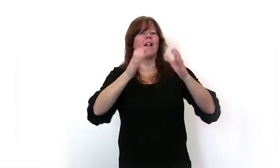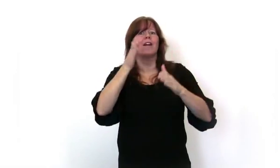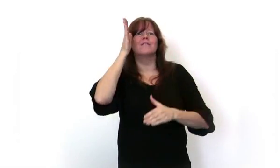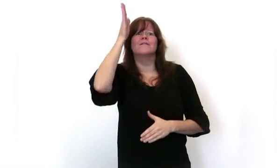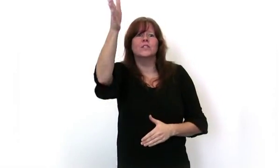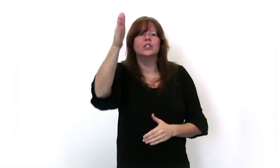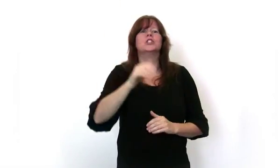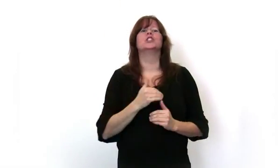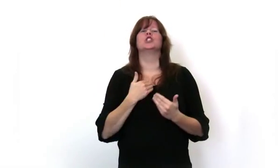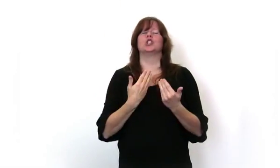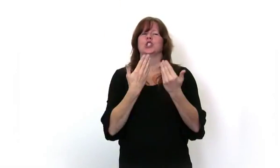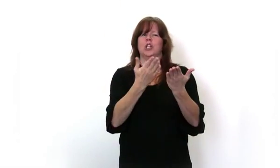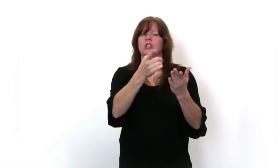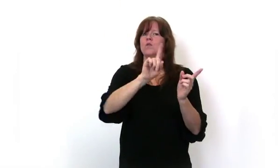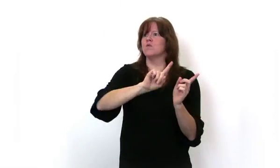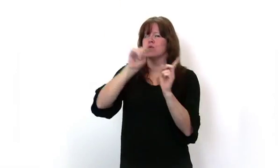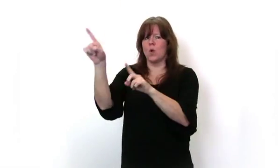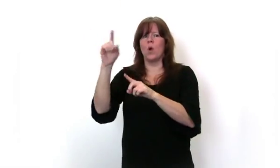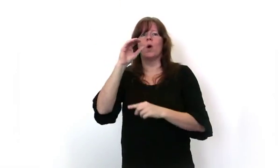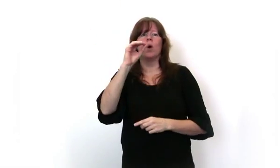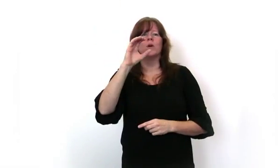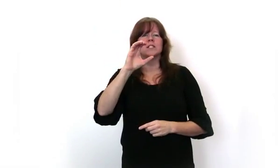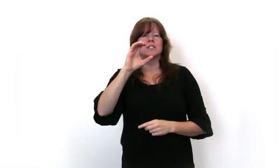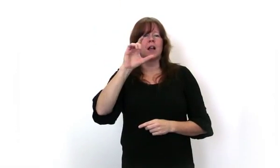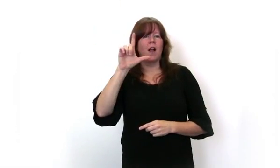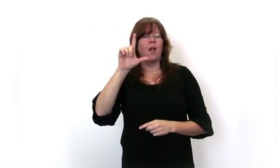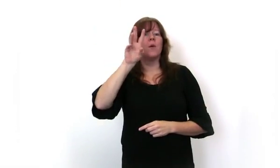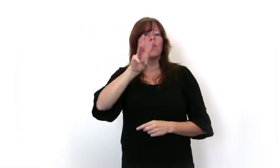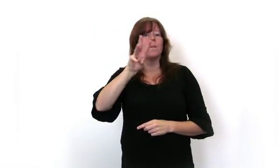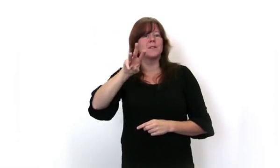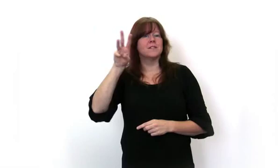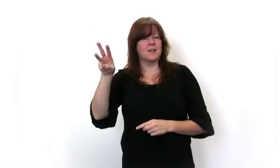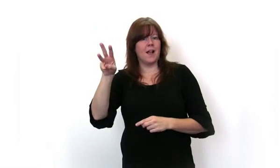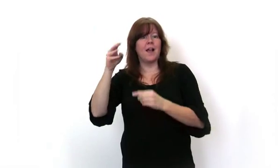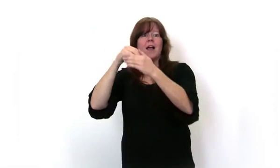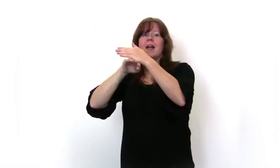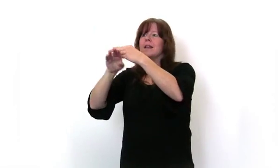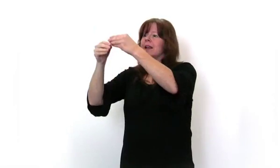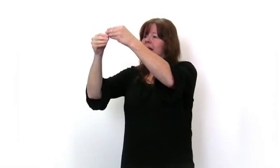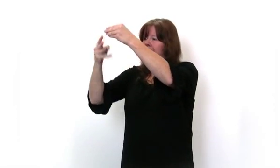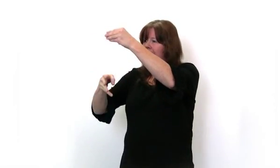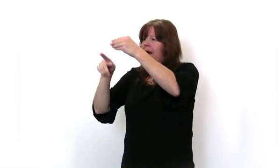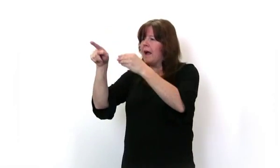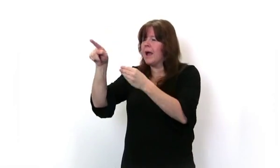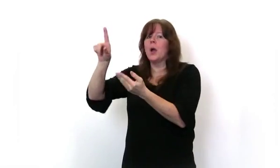Go to the OCCL website and print the materials and use them